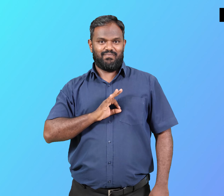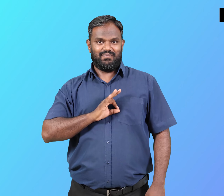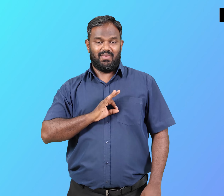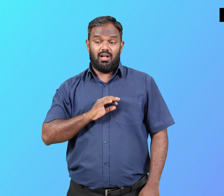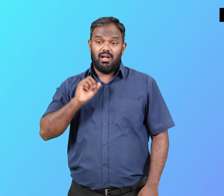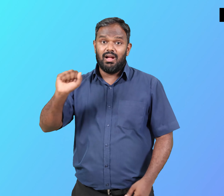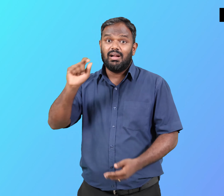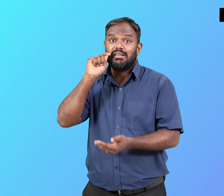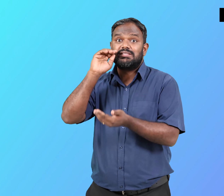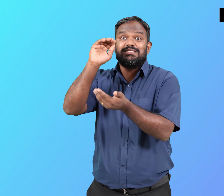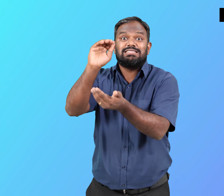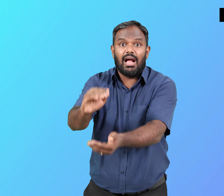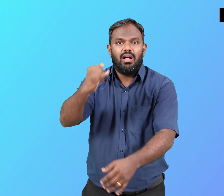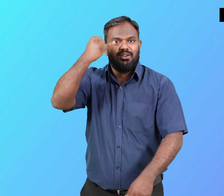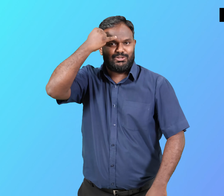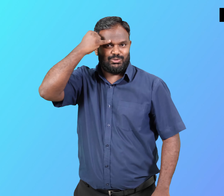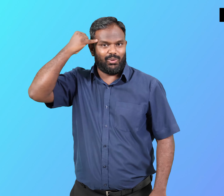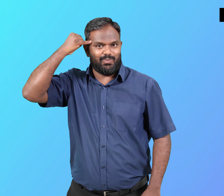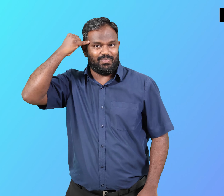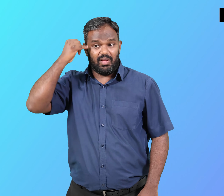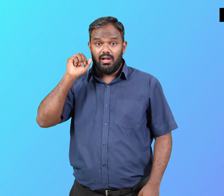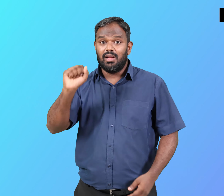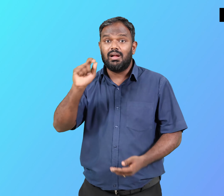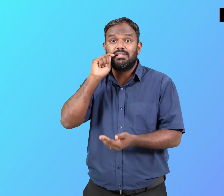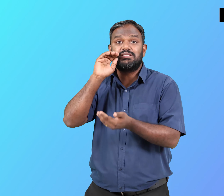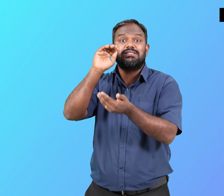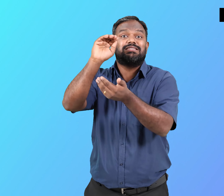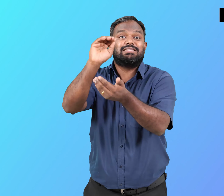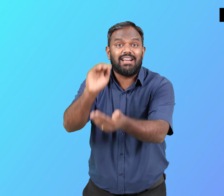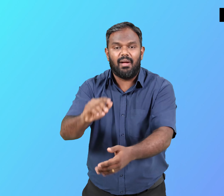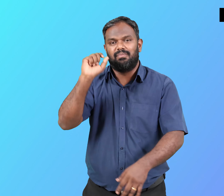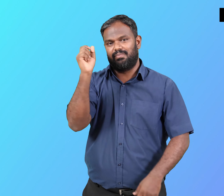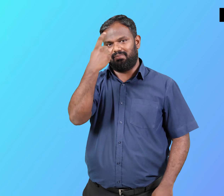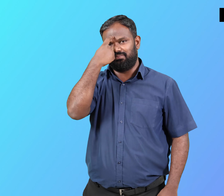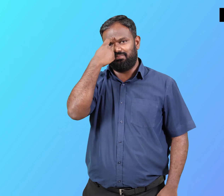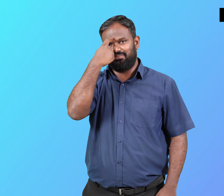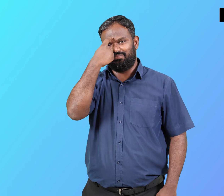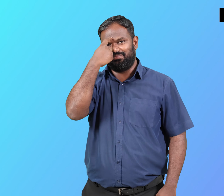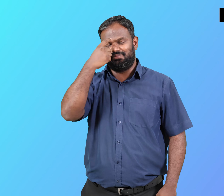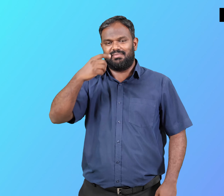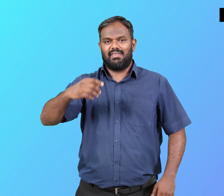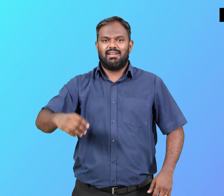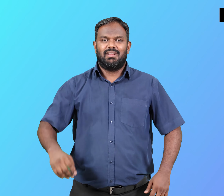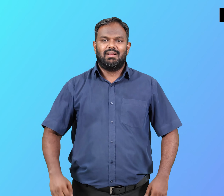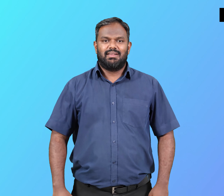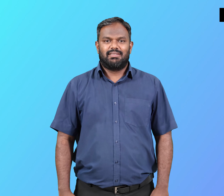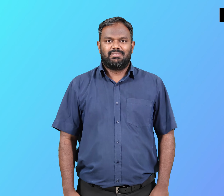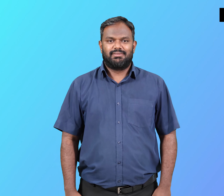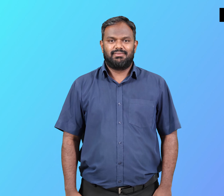Obed was the father of Jesse. Jesse was the father of King David.